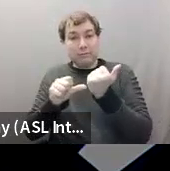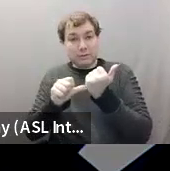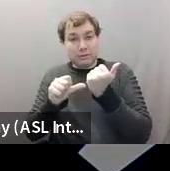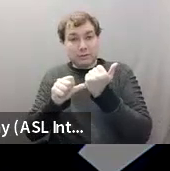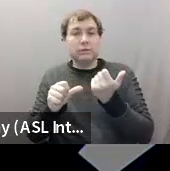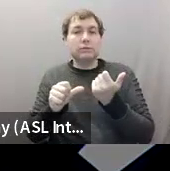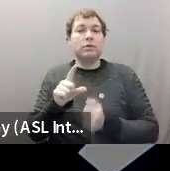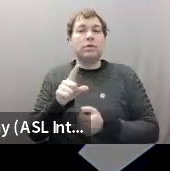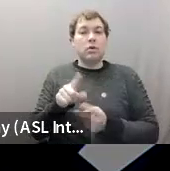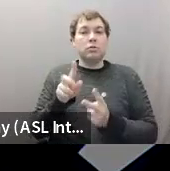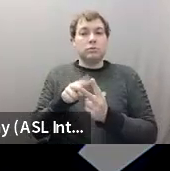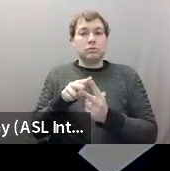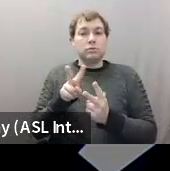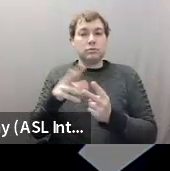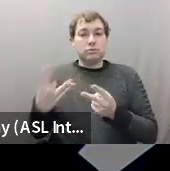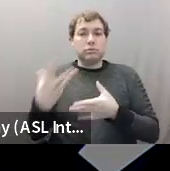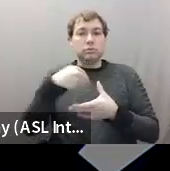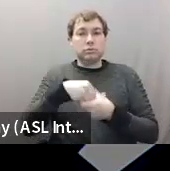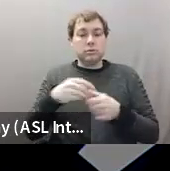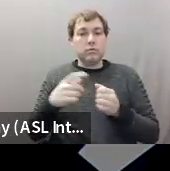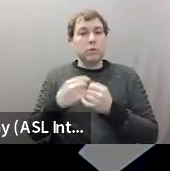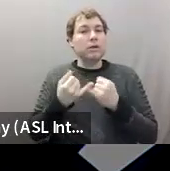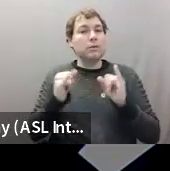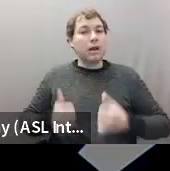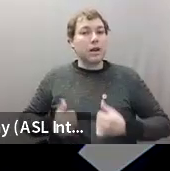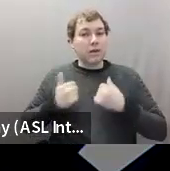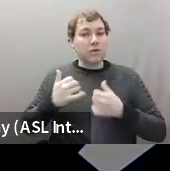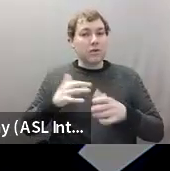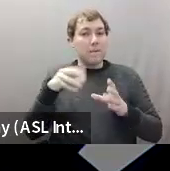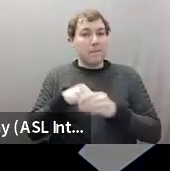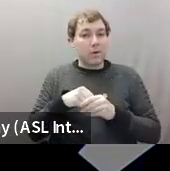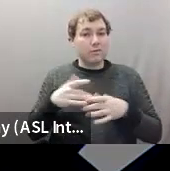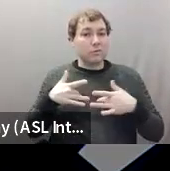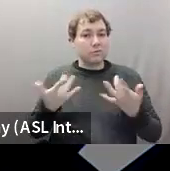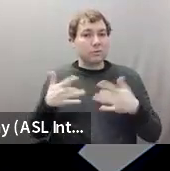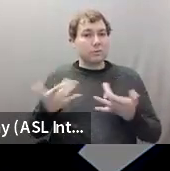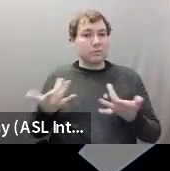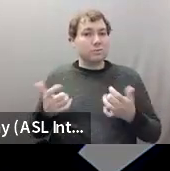Linda Pogue: intrinsic parts of independent living are part of what's going on Linda Pogue: in the groups.